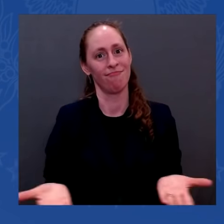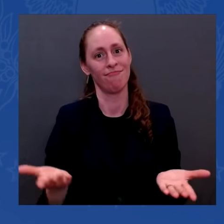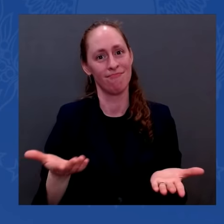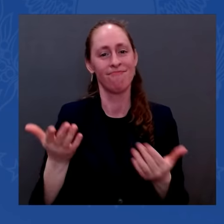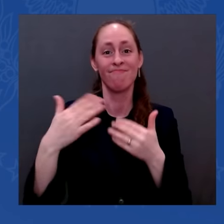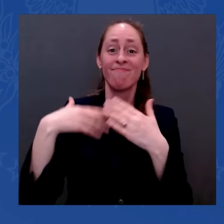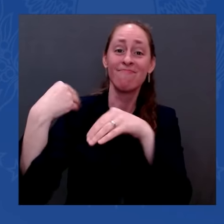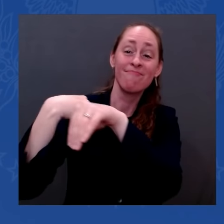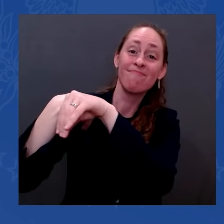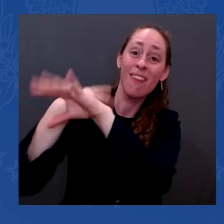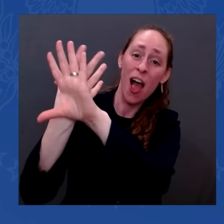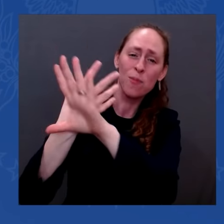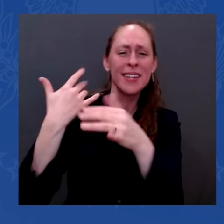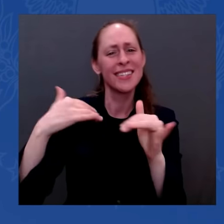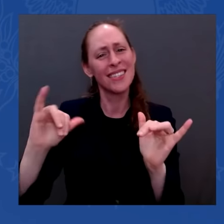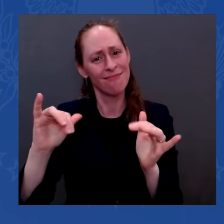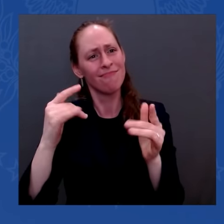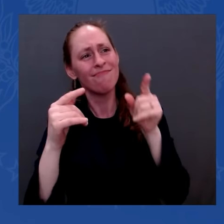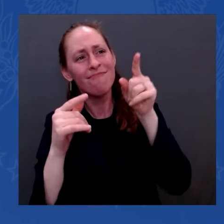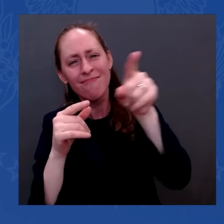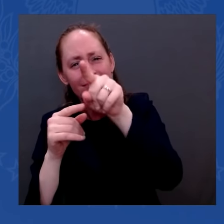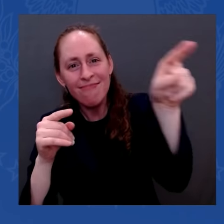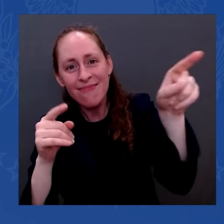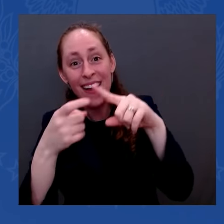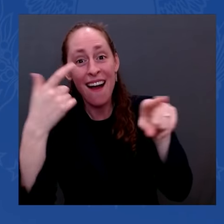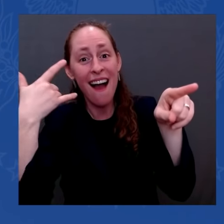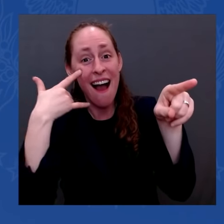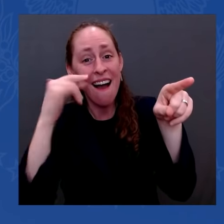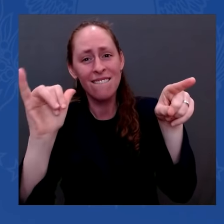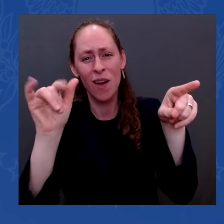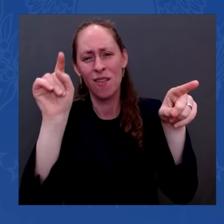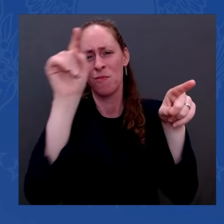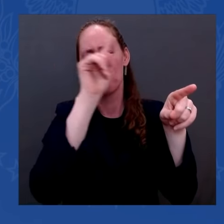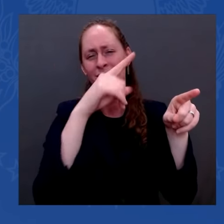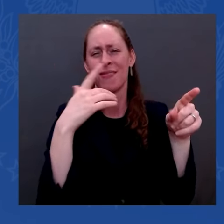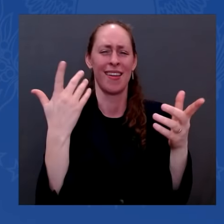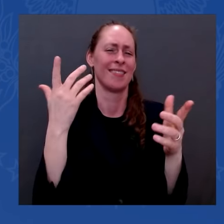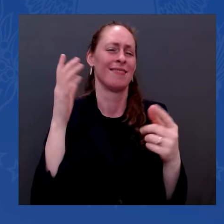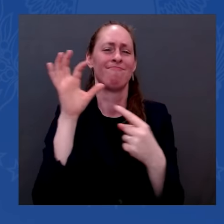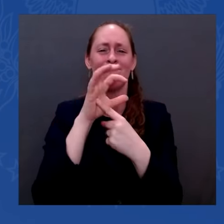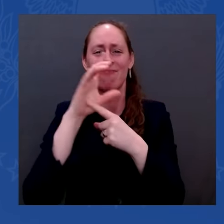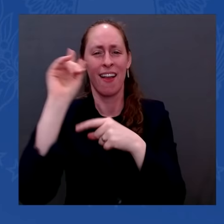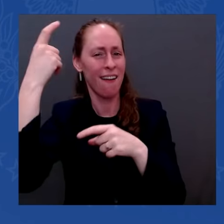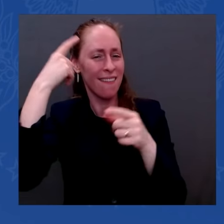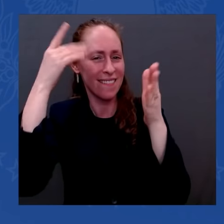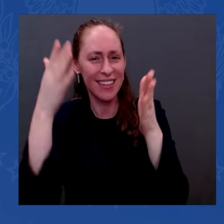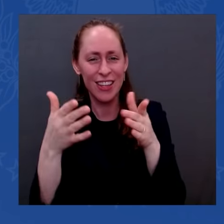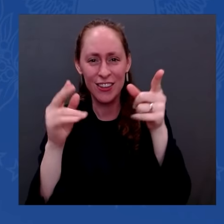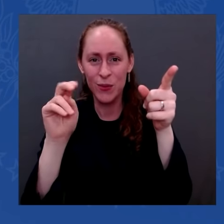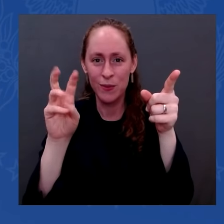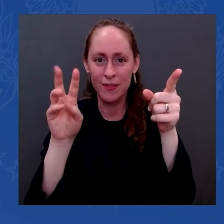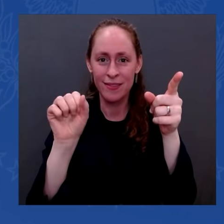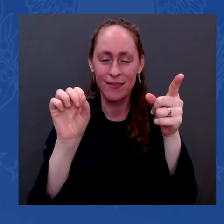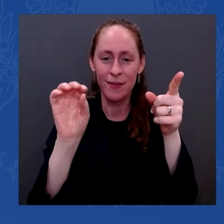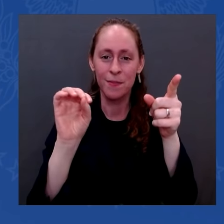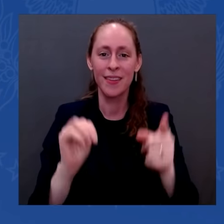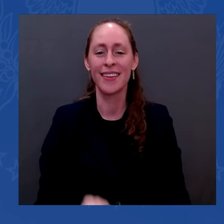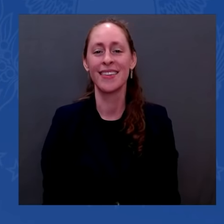Gavin Newsom, who I went out to help with a recall and he won in spite of me -- -- again. But -- along with leaders from industry and labor